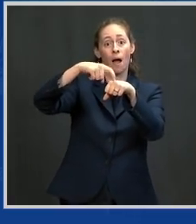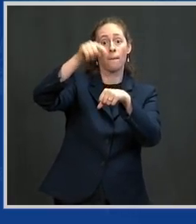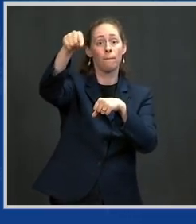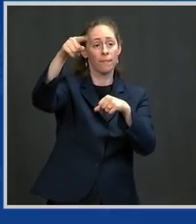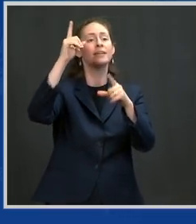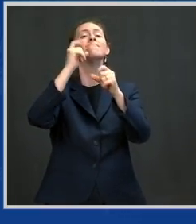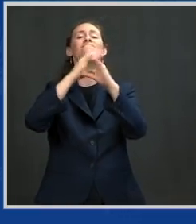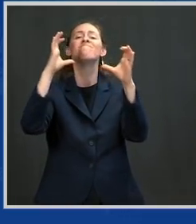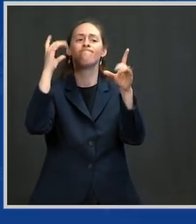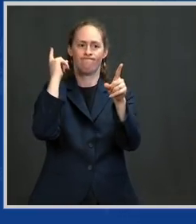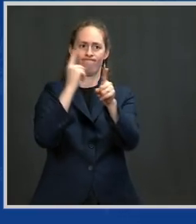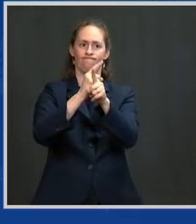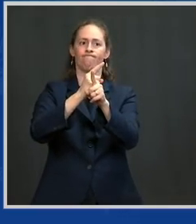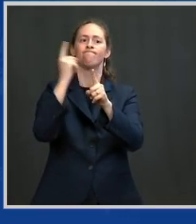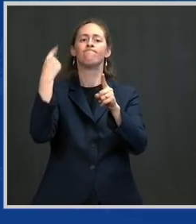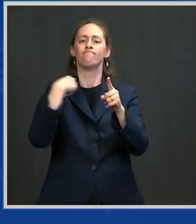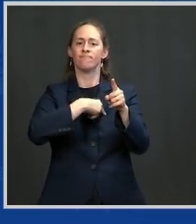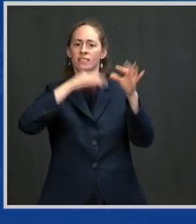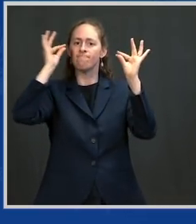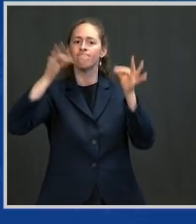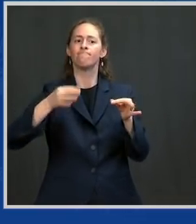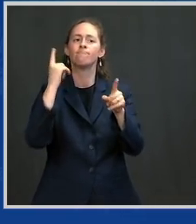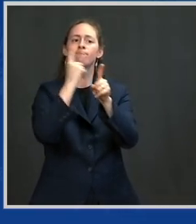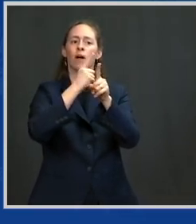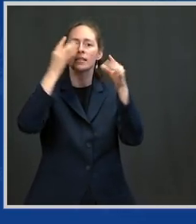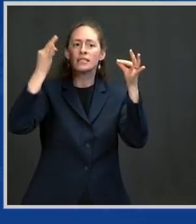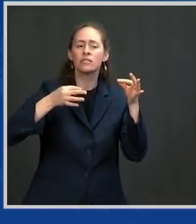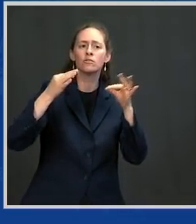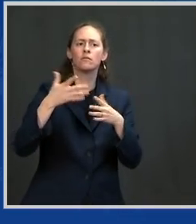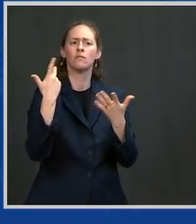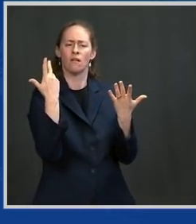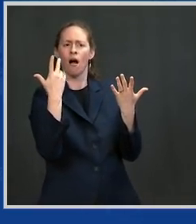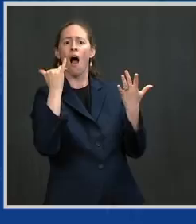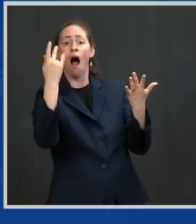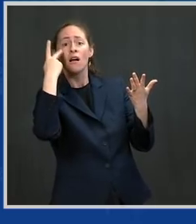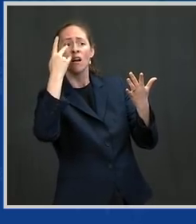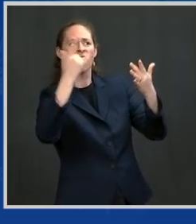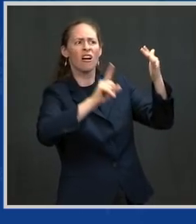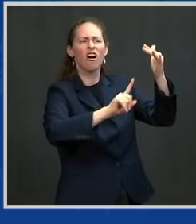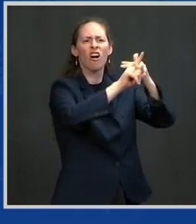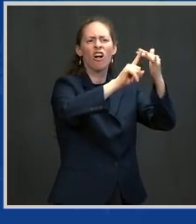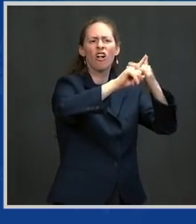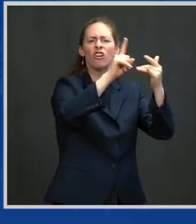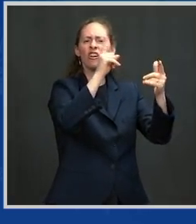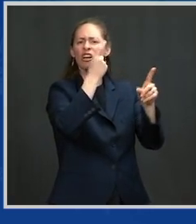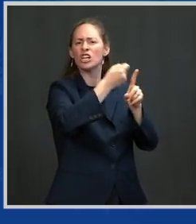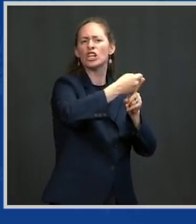being able to move more rapidly and successfully in an ever-complicated world than democracies can.